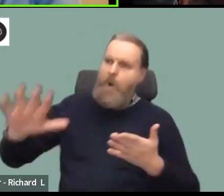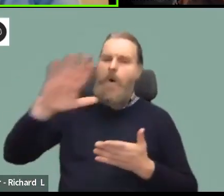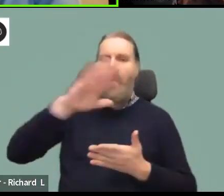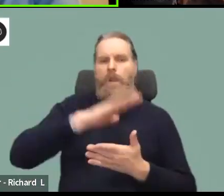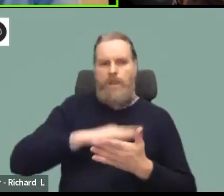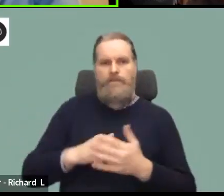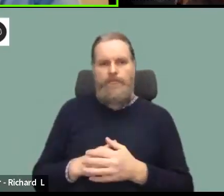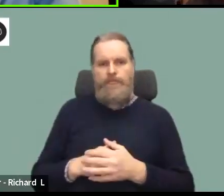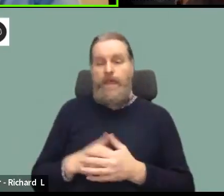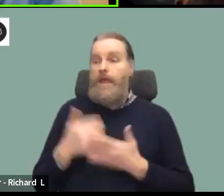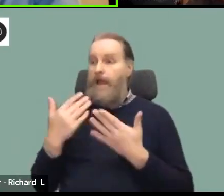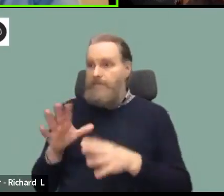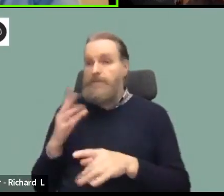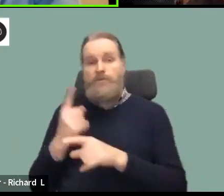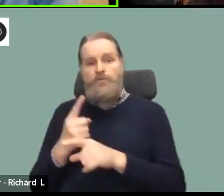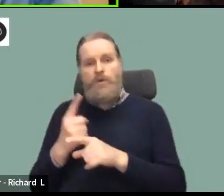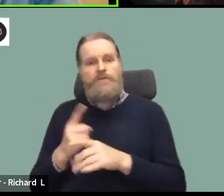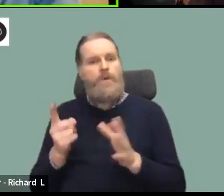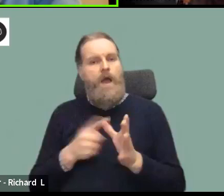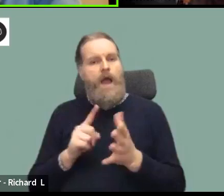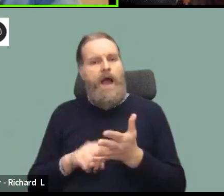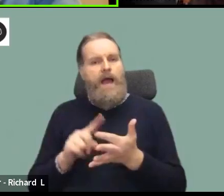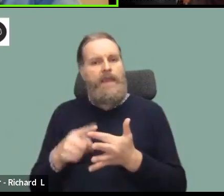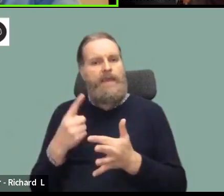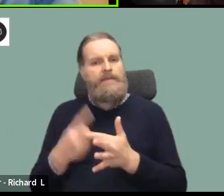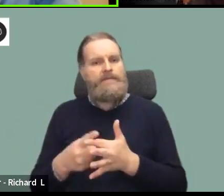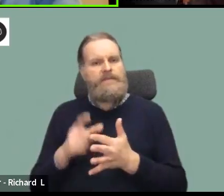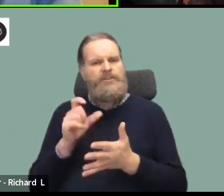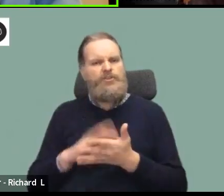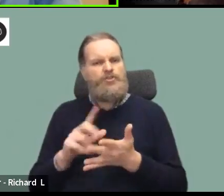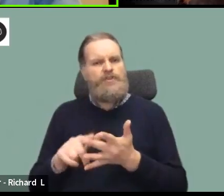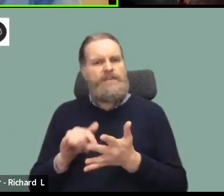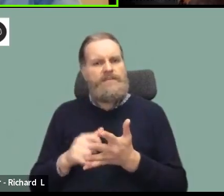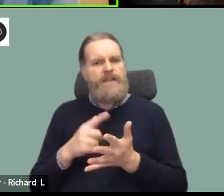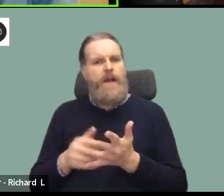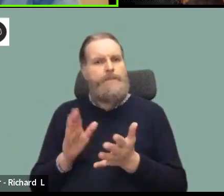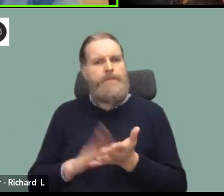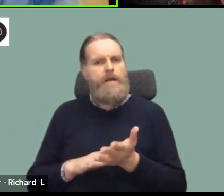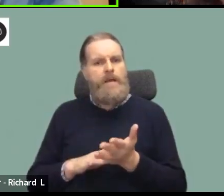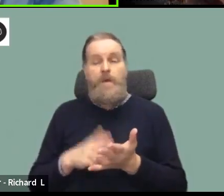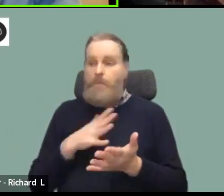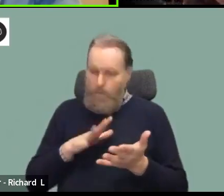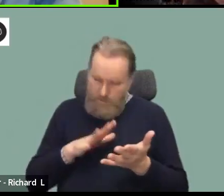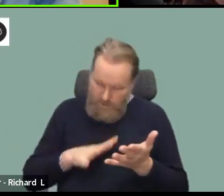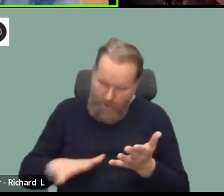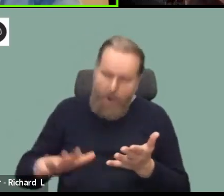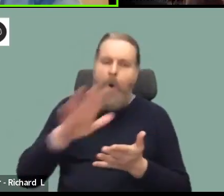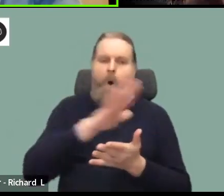Centrally in Centrally in discussions and every Centrally in discussions that Alex Chisholm and with the Cabinet Office minister we make any clear. We